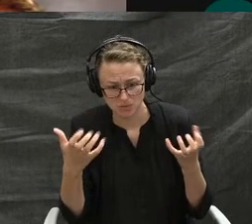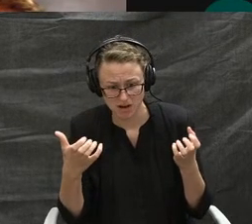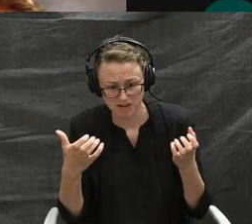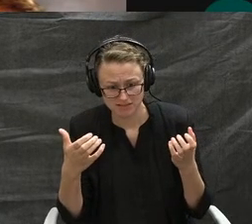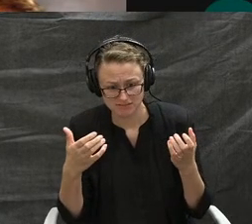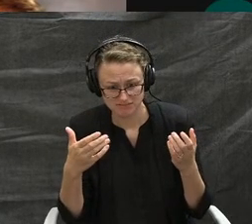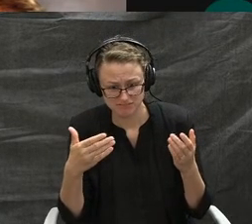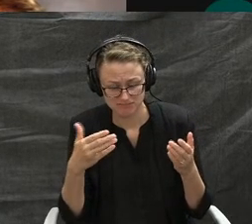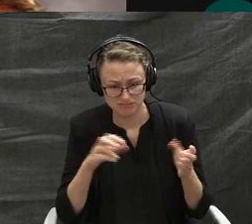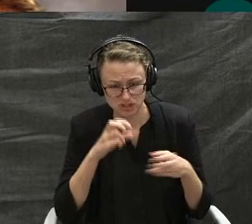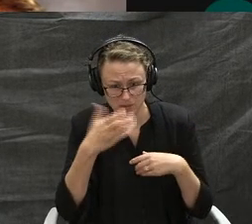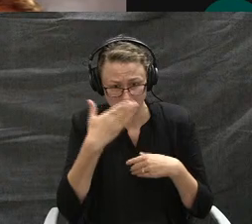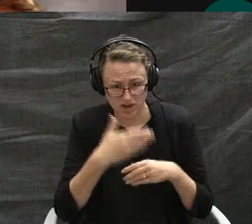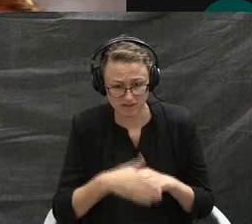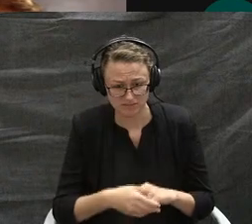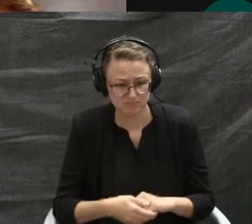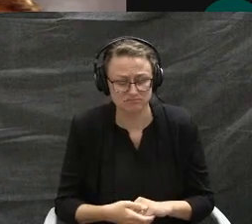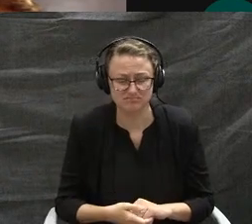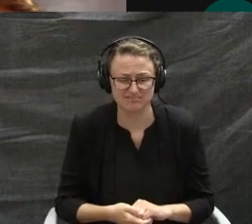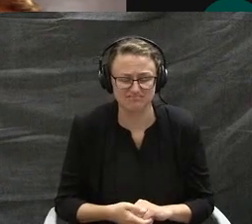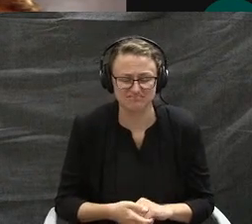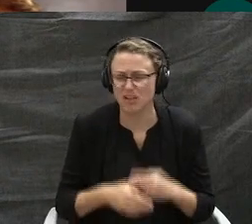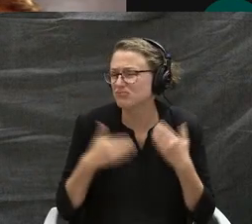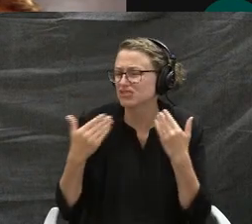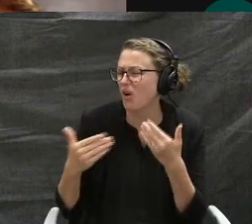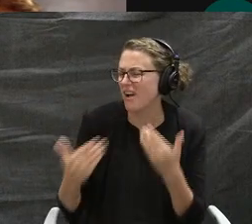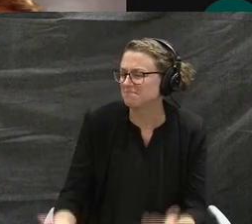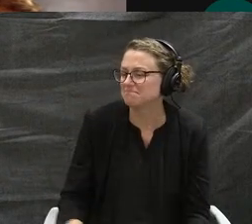that's fine. No. Um?